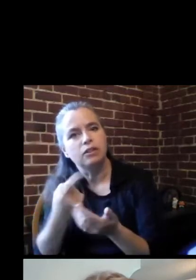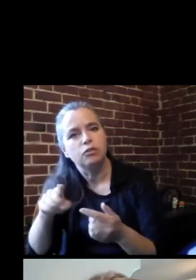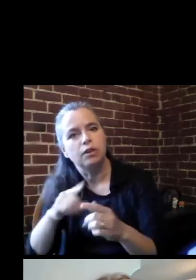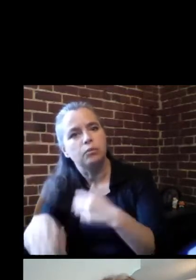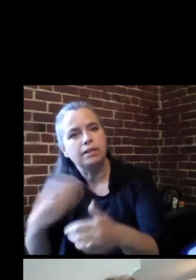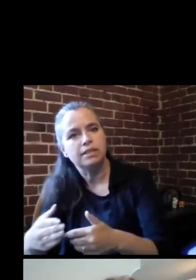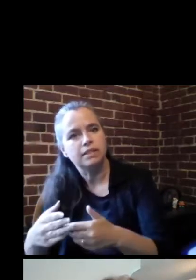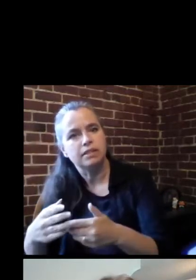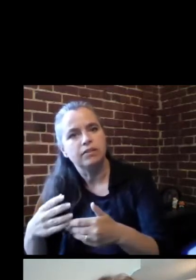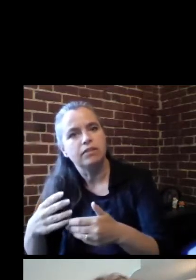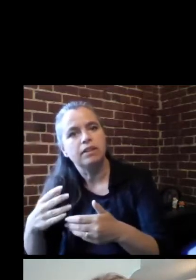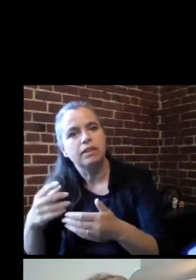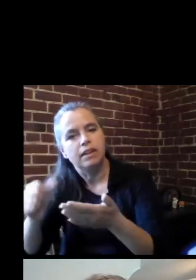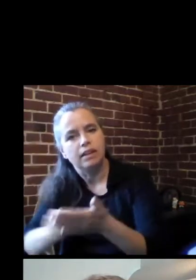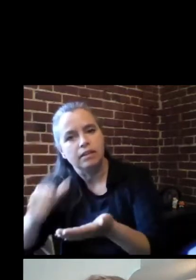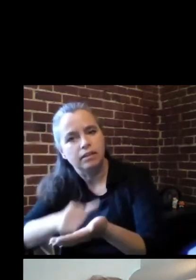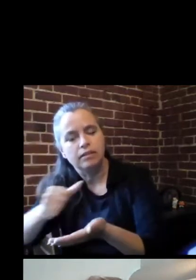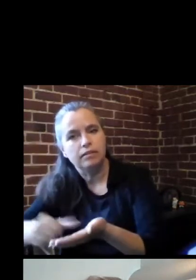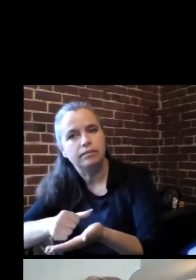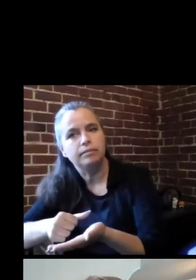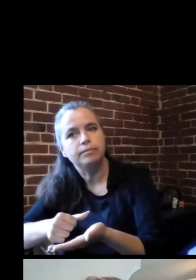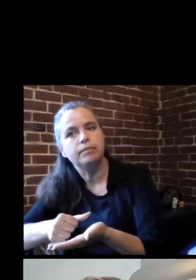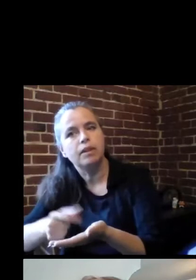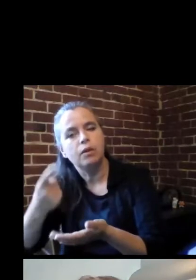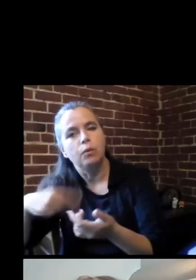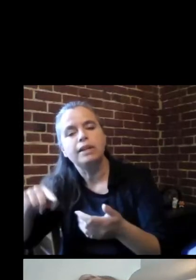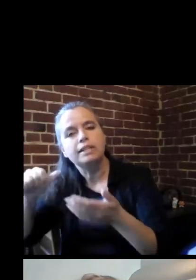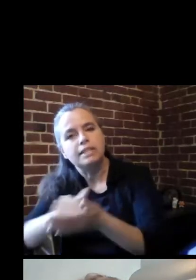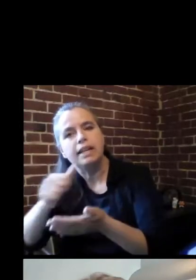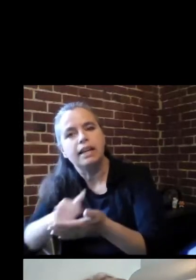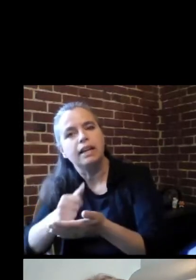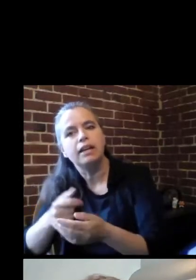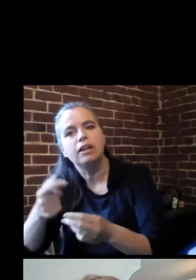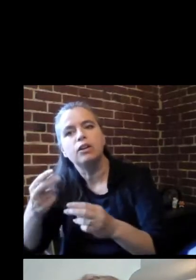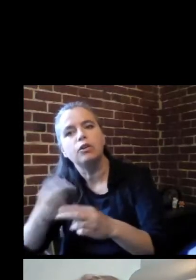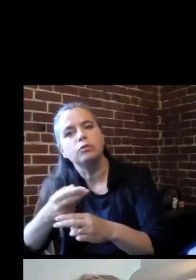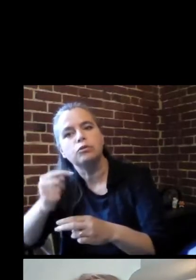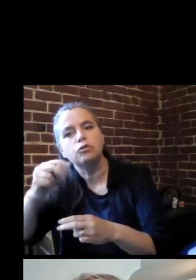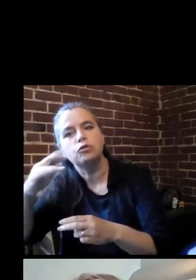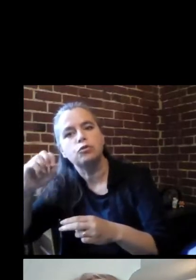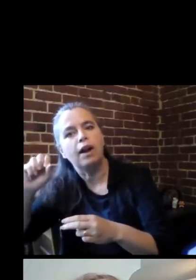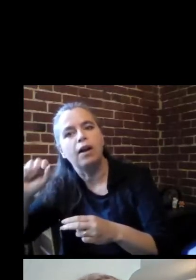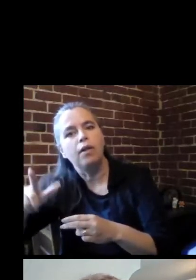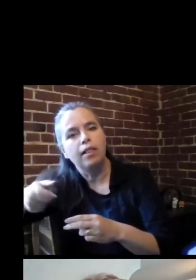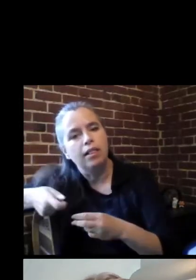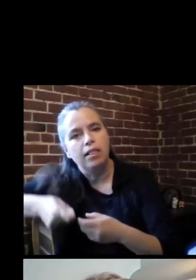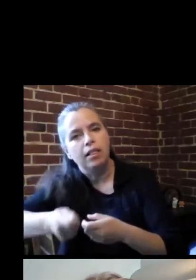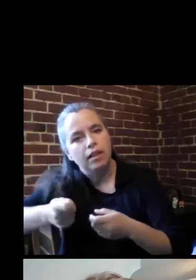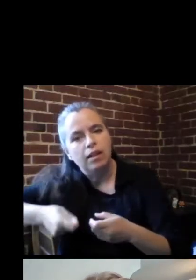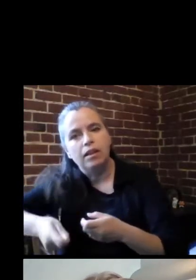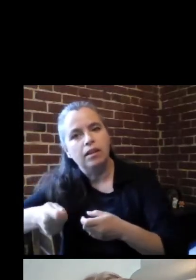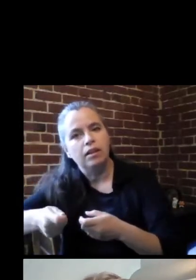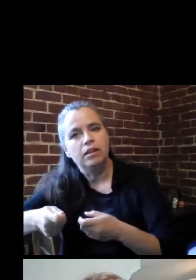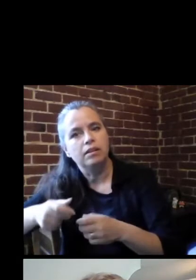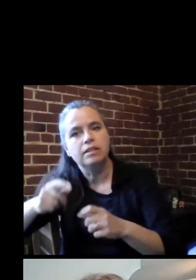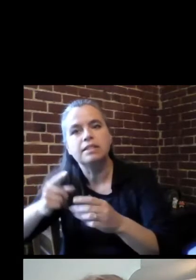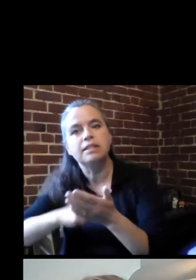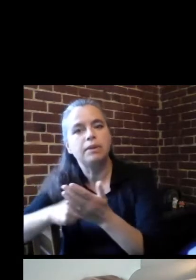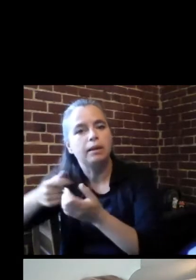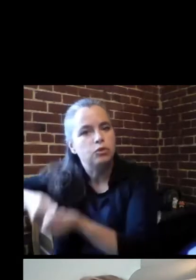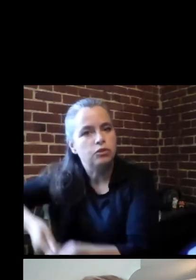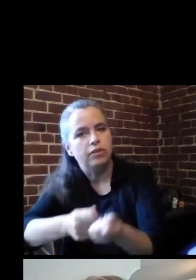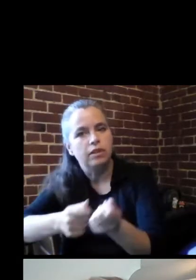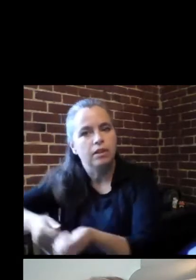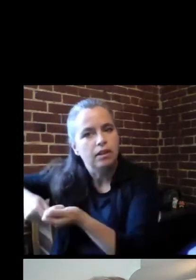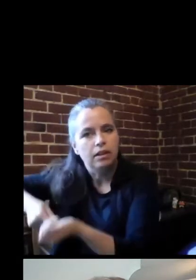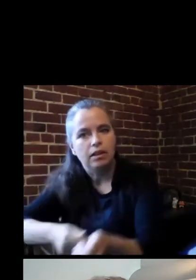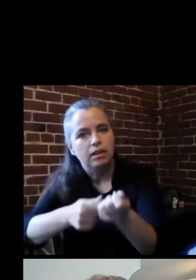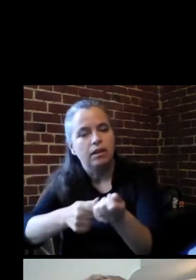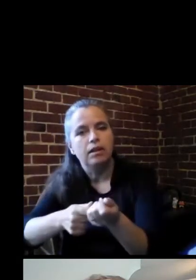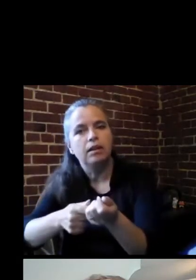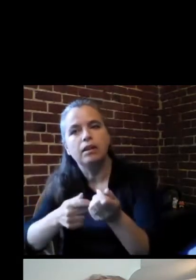Now when we're digging, often with trowels or sometimes shovels. And we might encounter large artifacts --